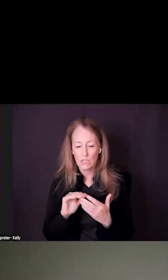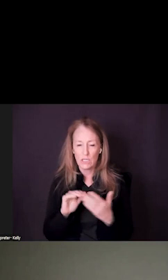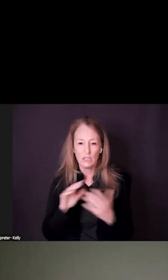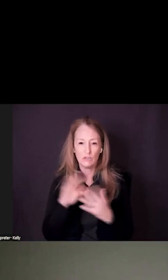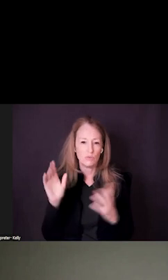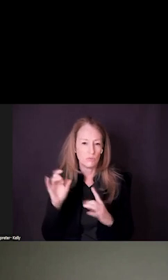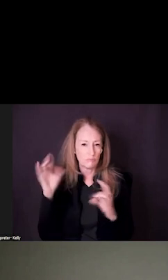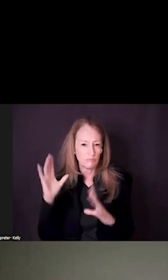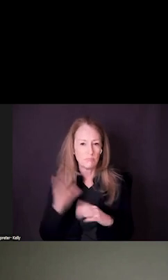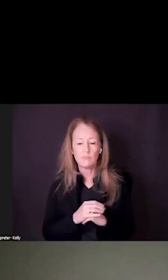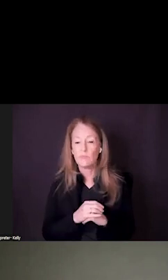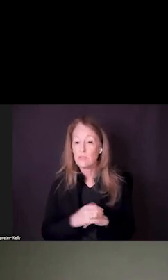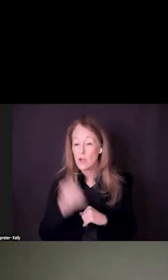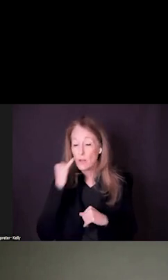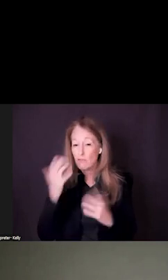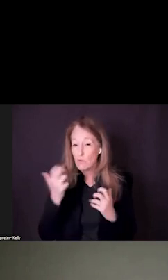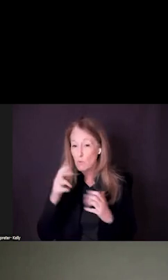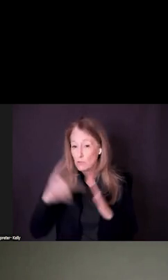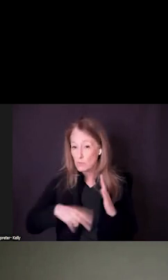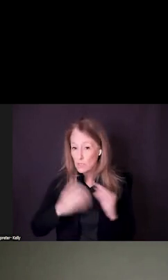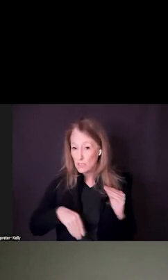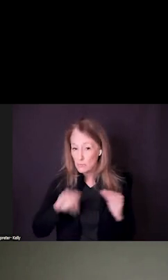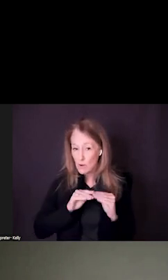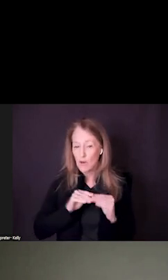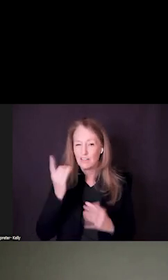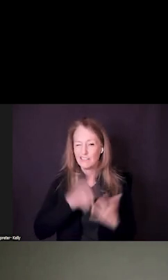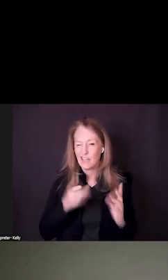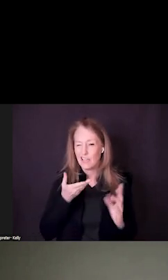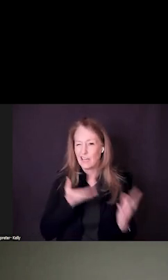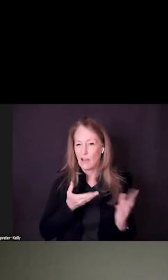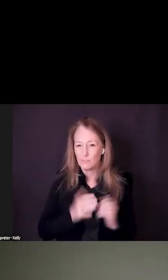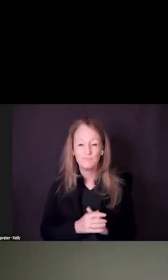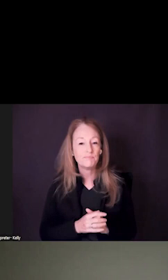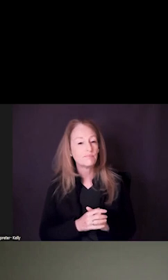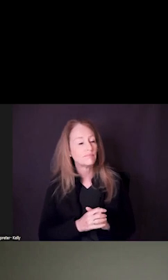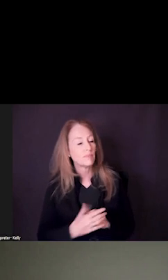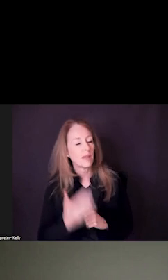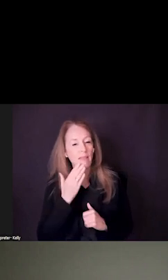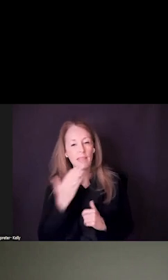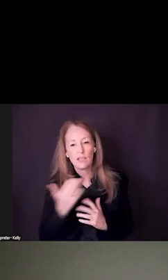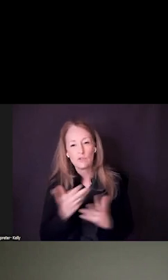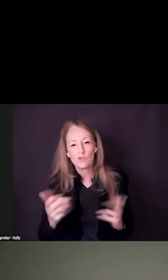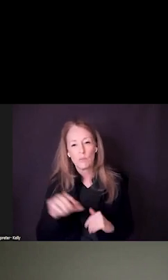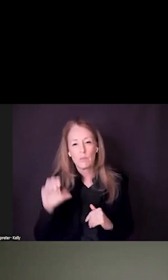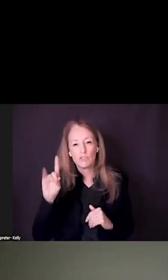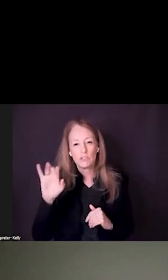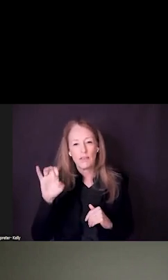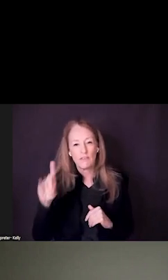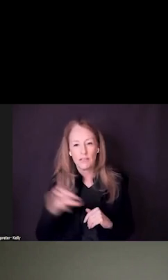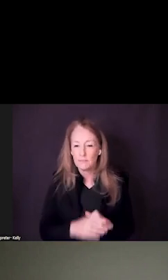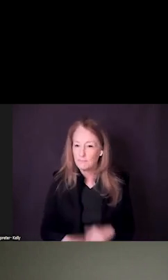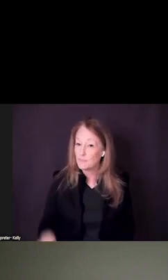READ THAT TODAY. THANK YOU SO MUCH. >> STEPHANIE, ANYTHING IN PARTICULAR THAT